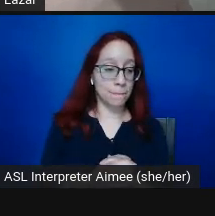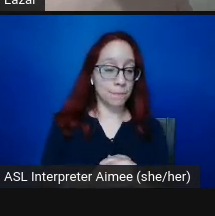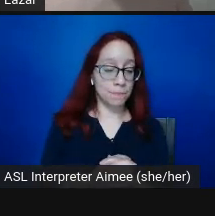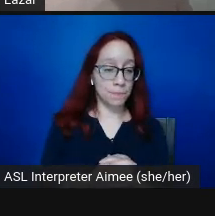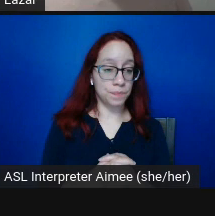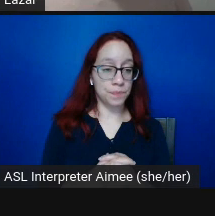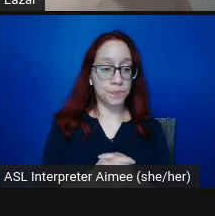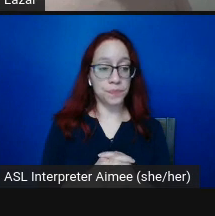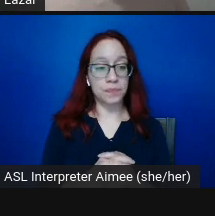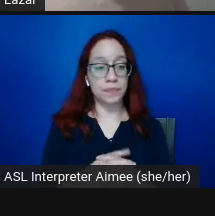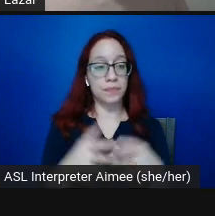Now, let's vote.